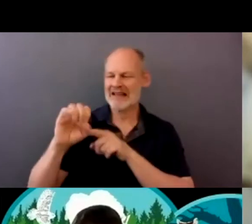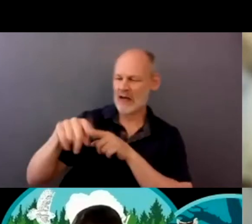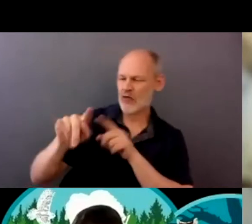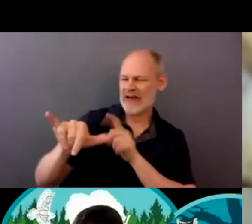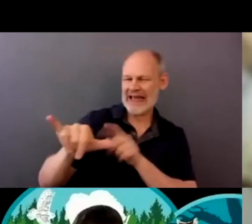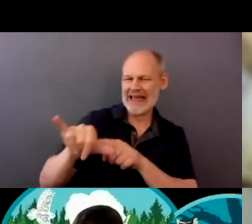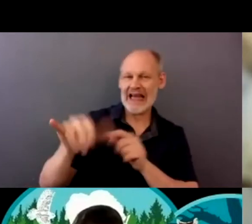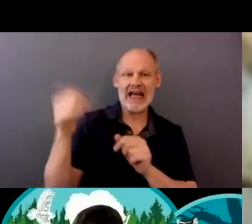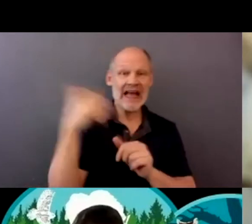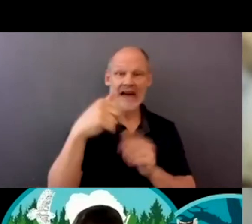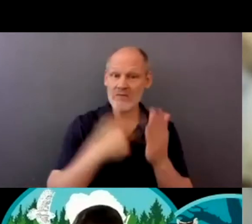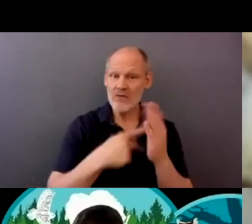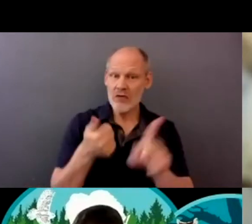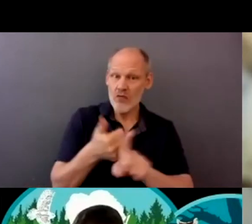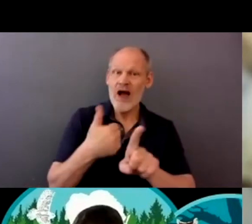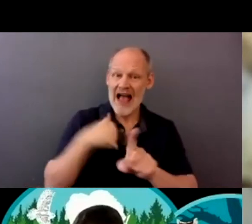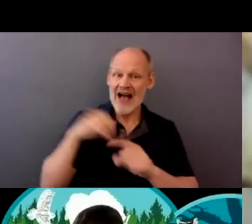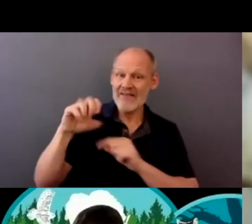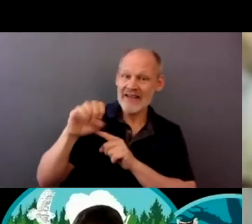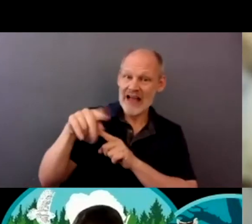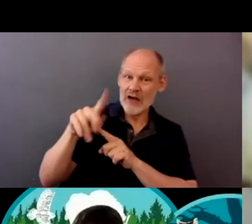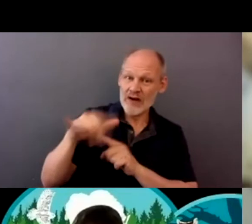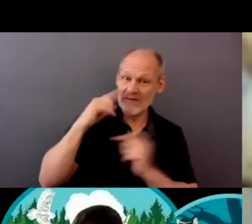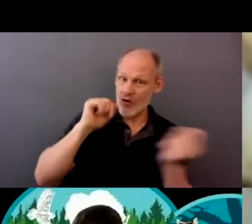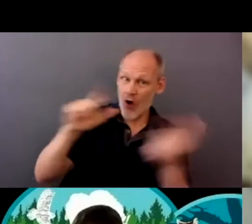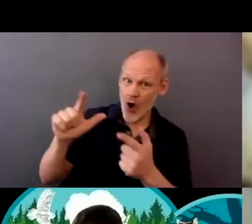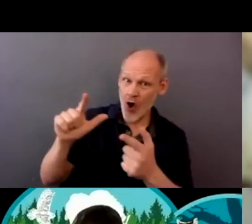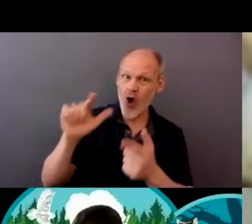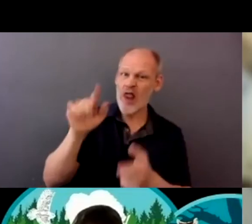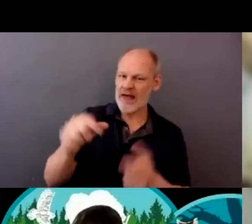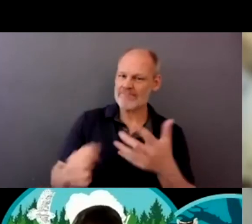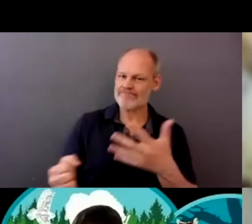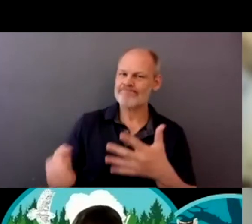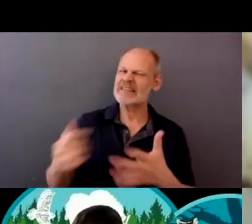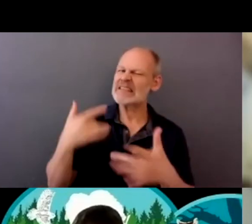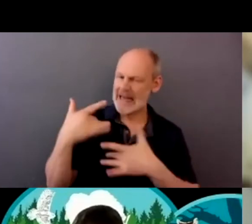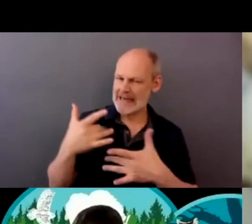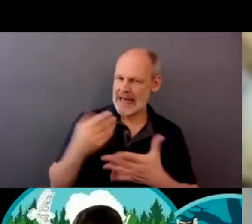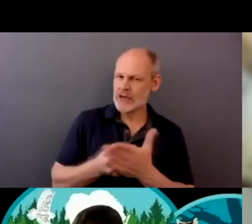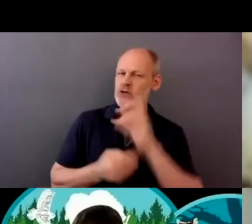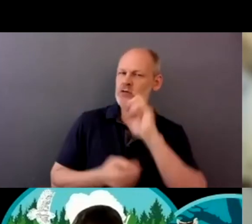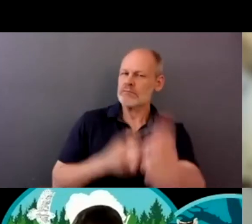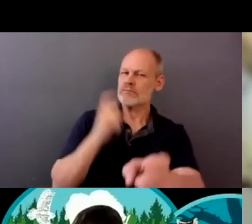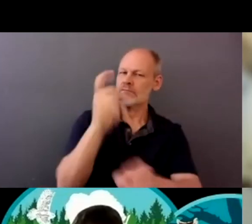the disabled. That is leverage that you can use that I actually think that more and more funders,